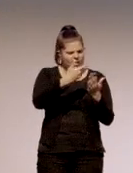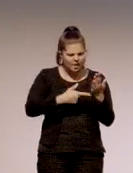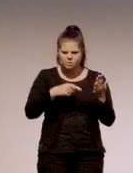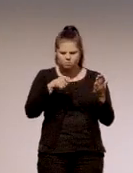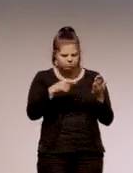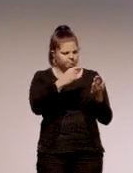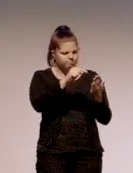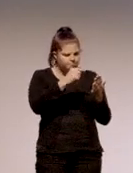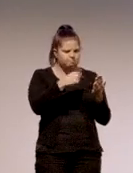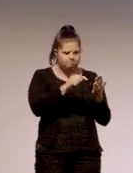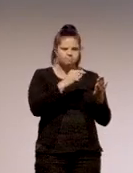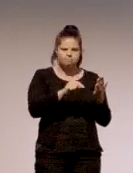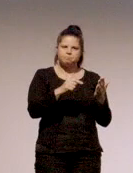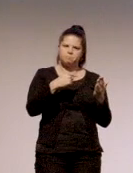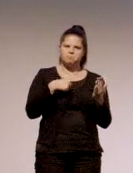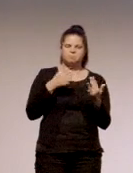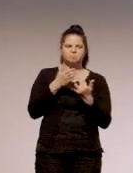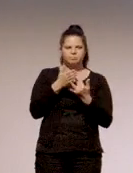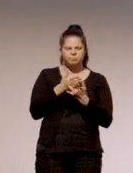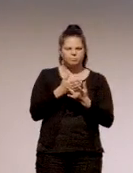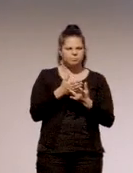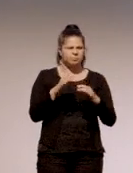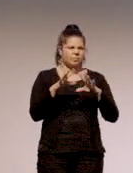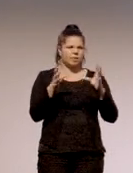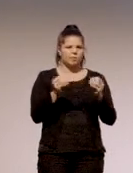putting in accessibility from design, not as an afterthought.